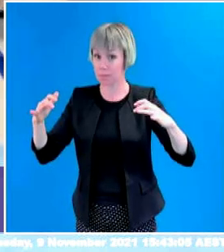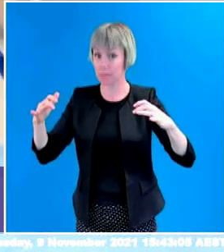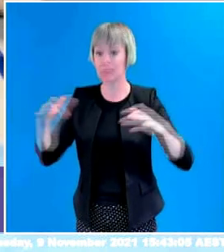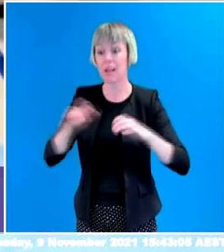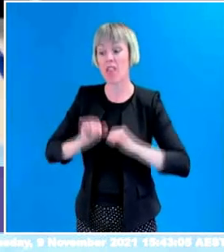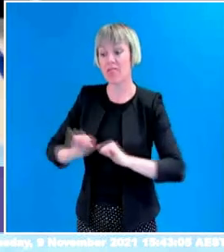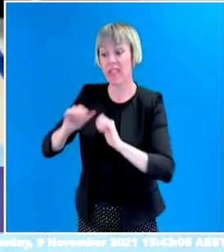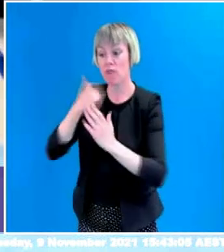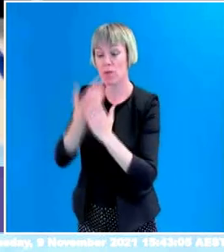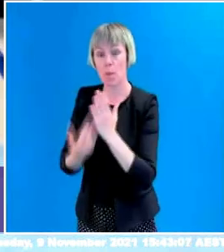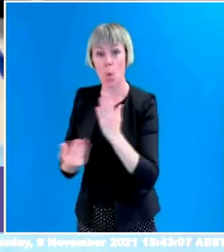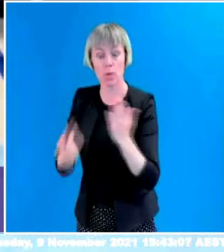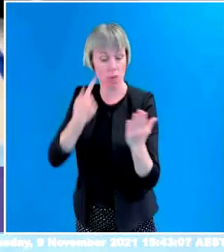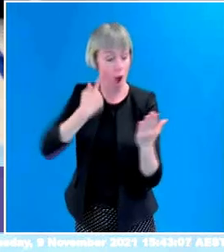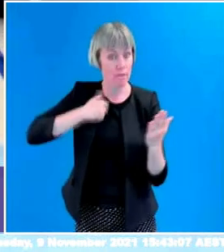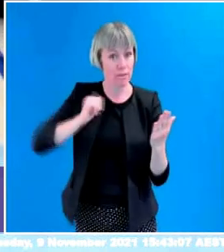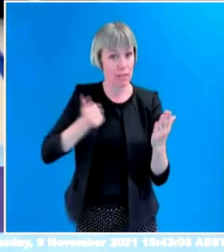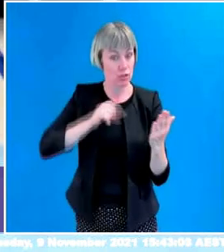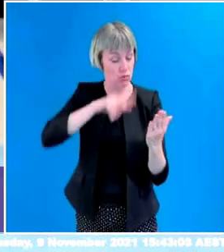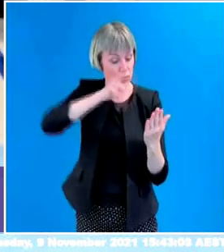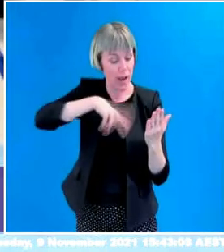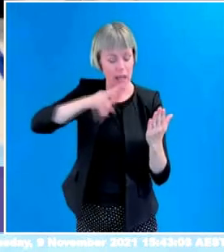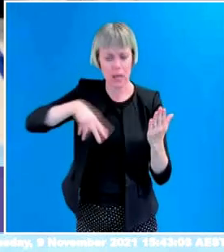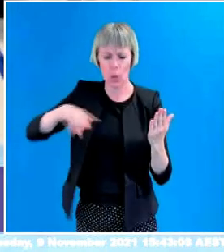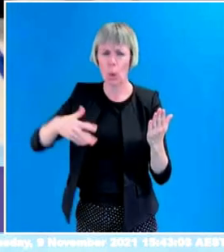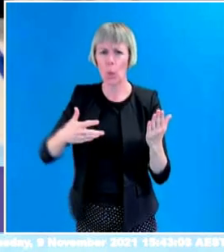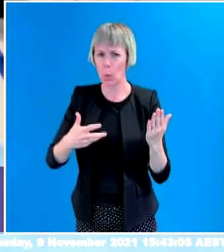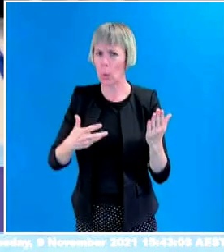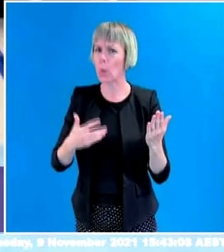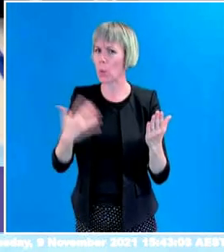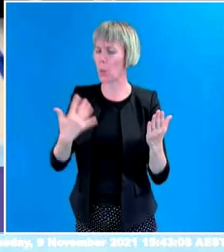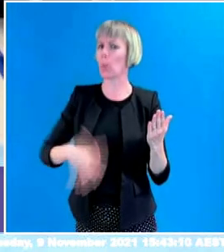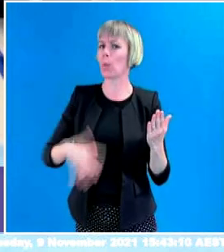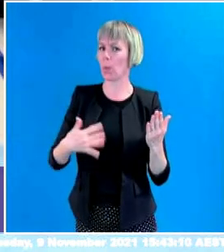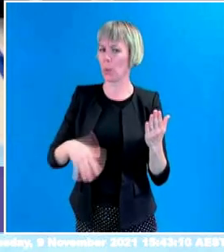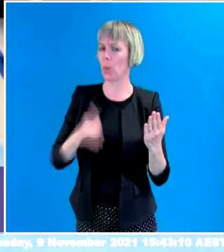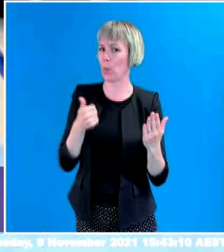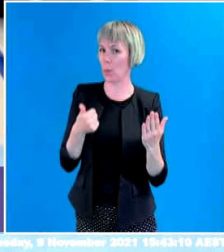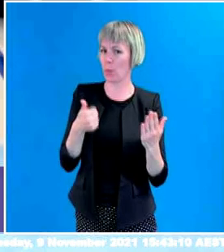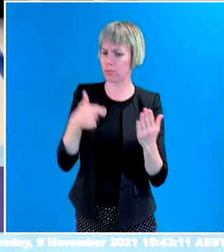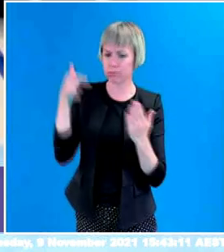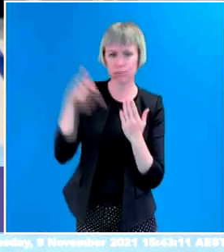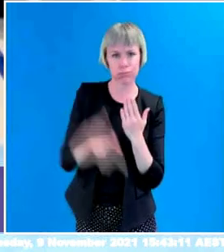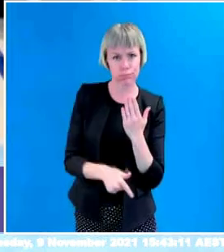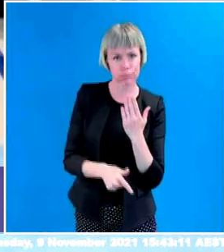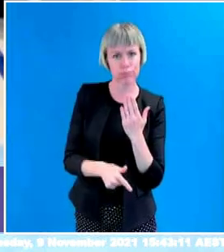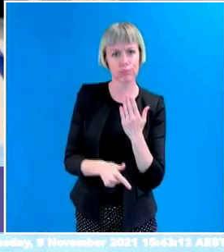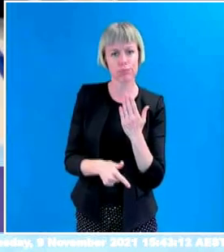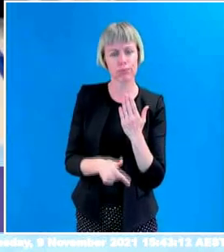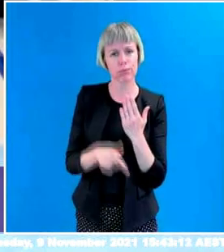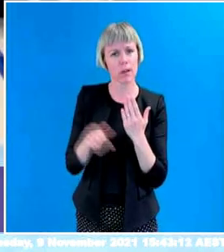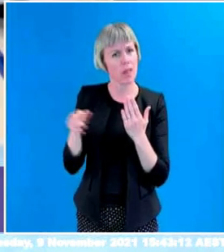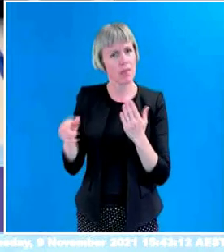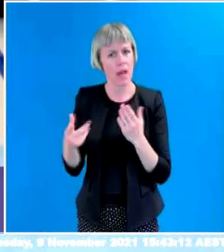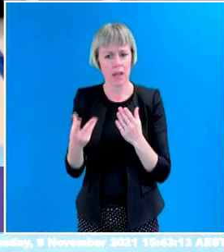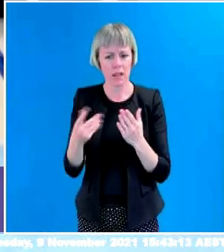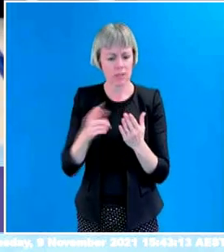they do have a real engagement with the various rights and issues that come up.